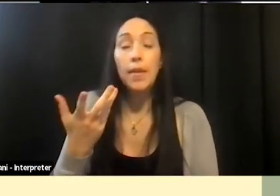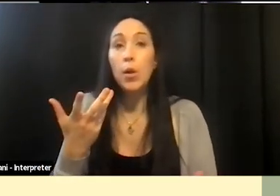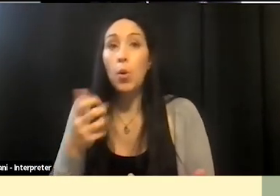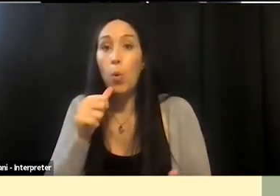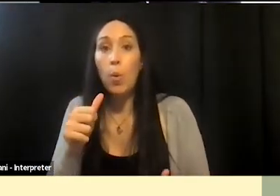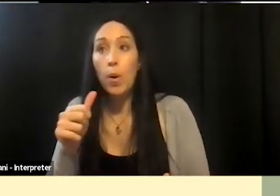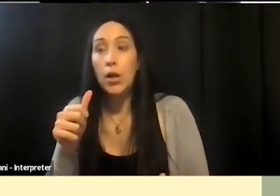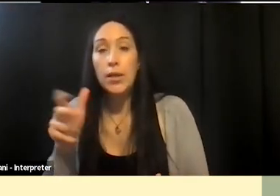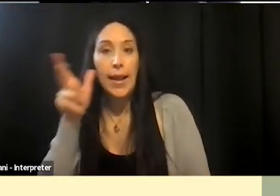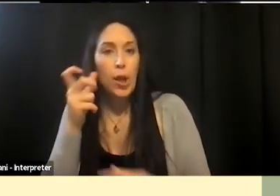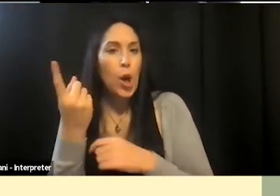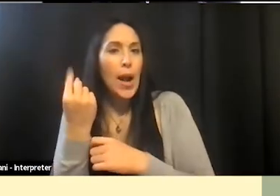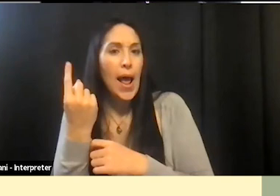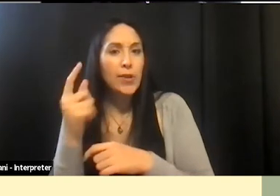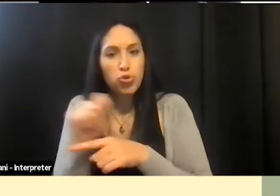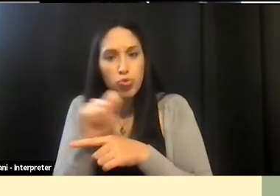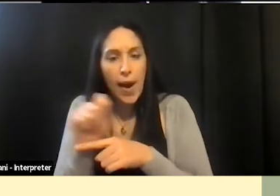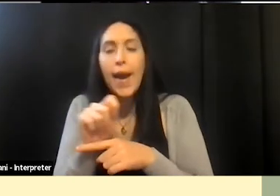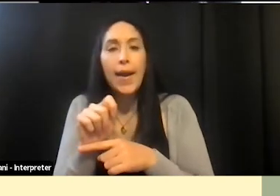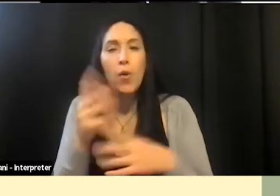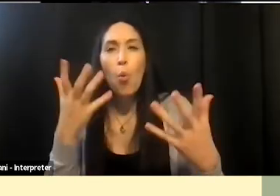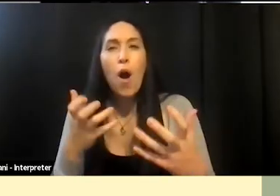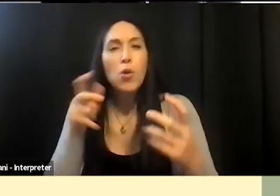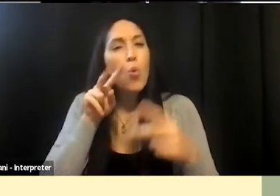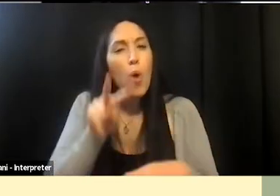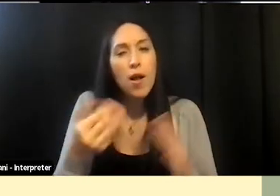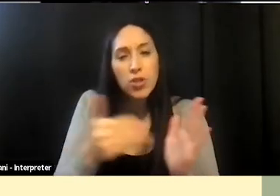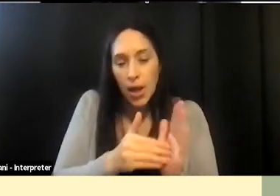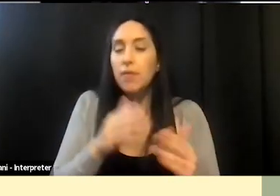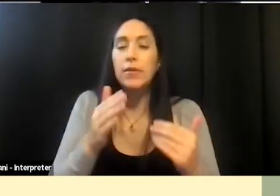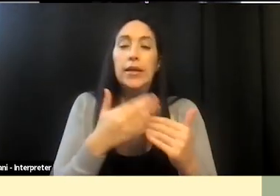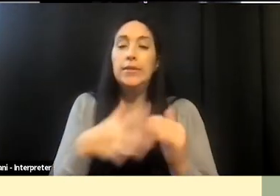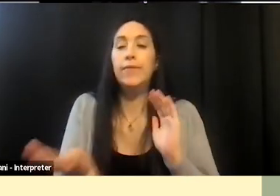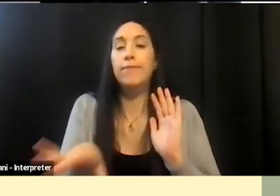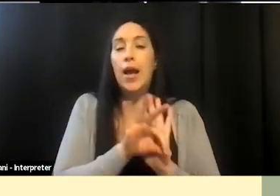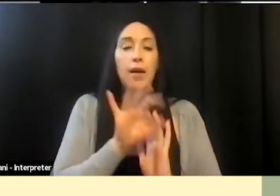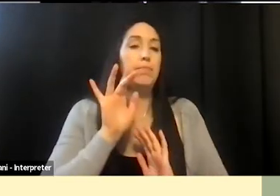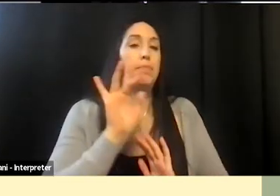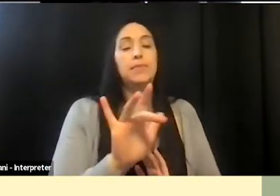or wanna hear something again, they'll all be in one place for you to find them and review them.